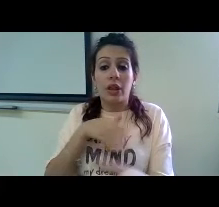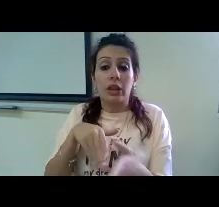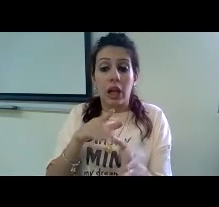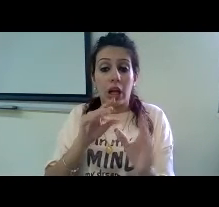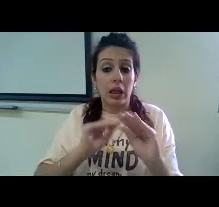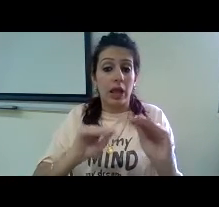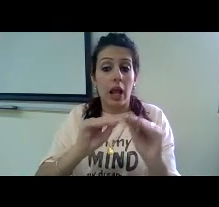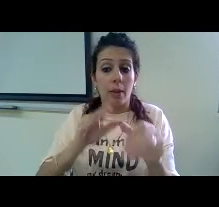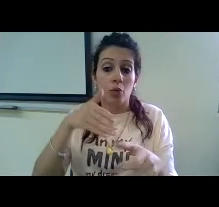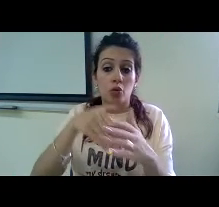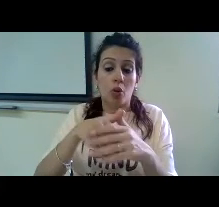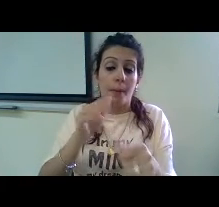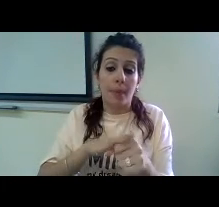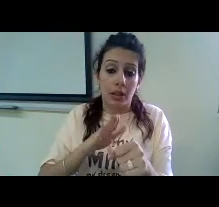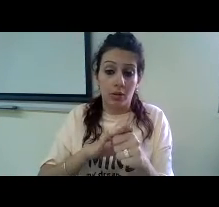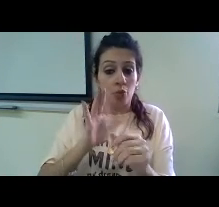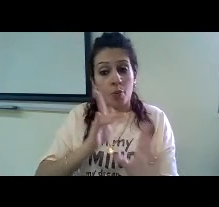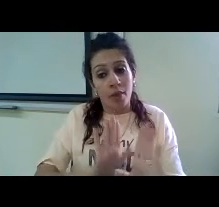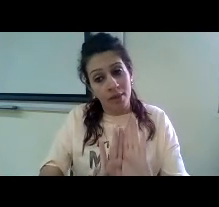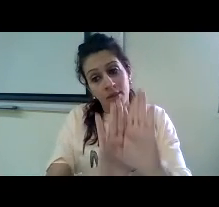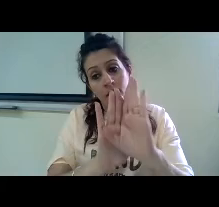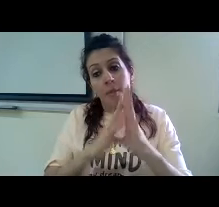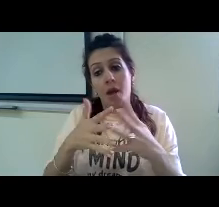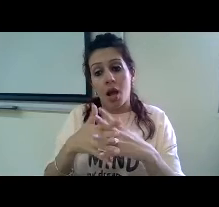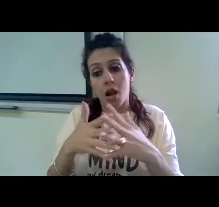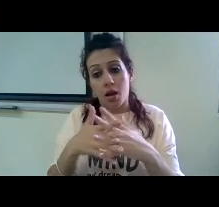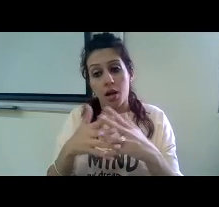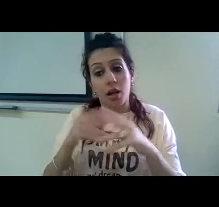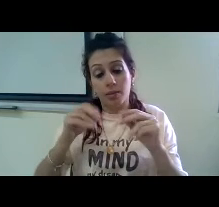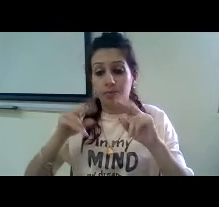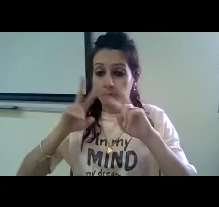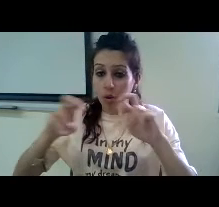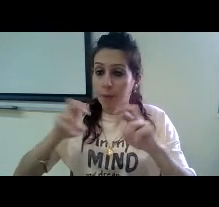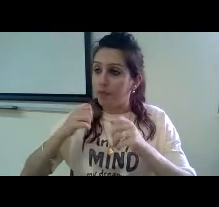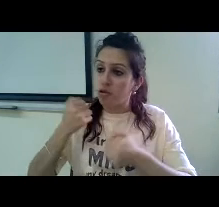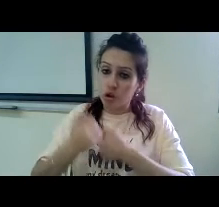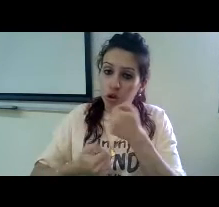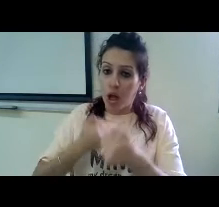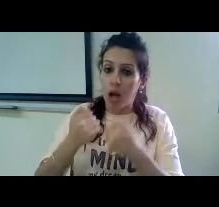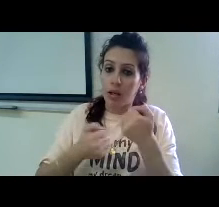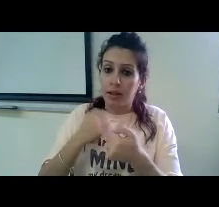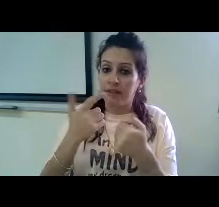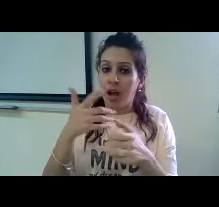Also, we need to provide the strategy of routine building,